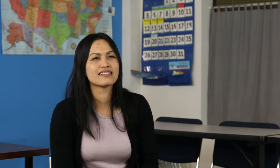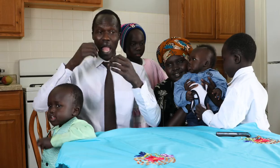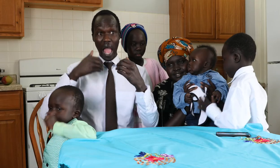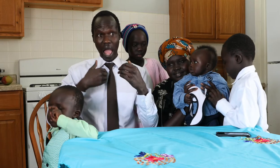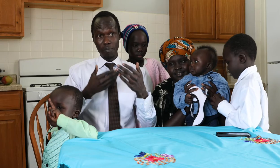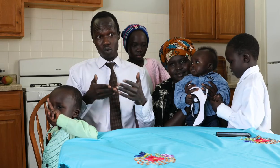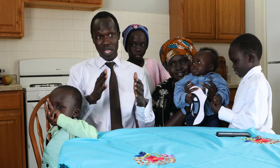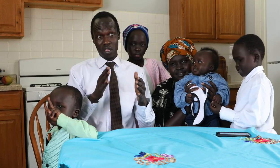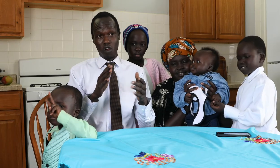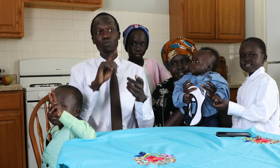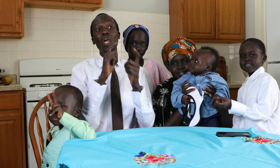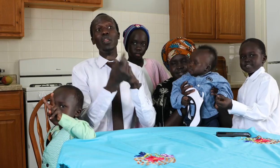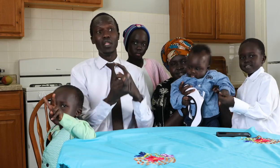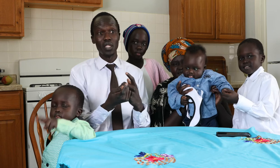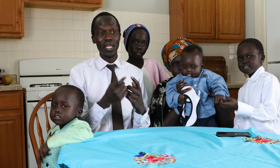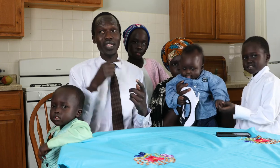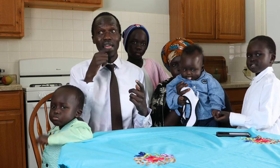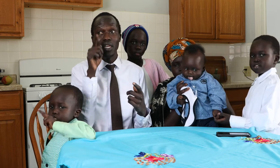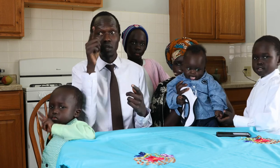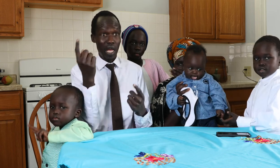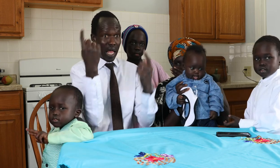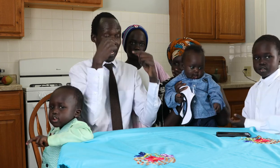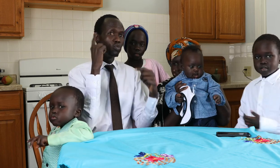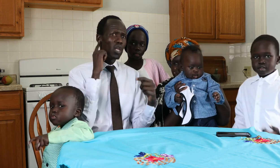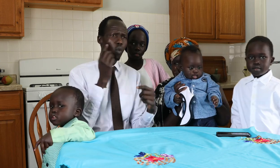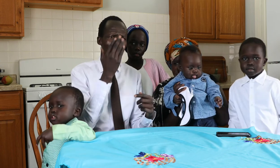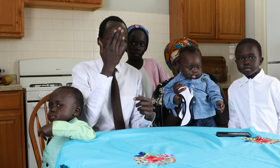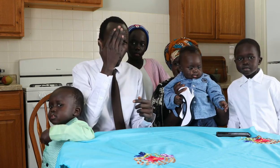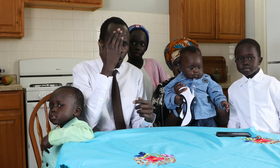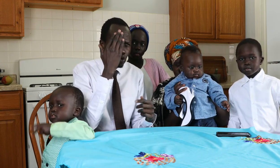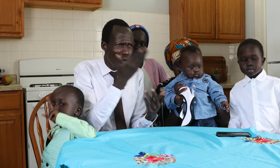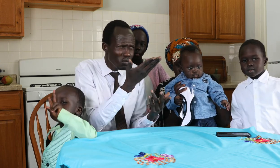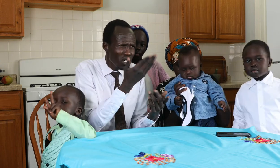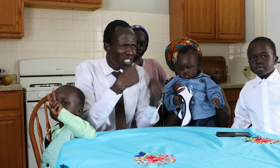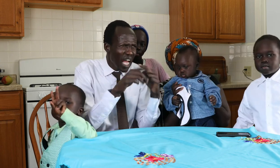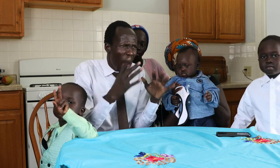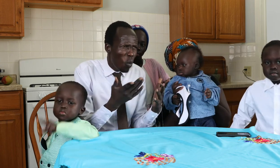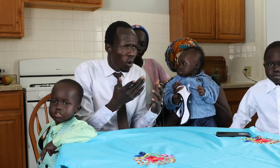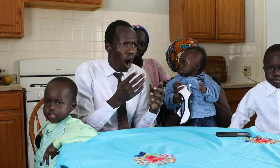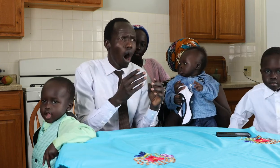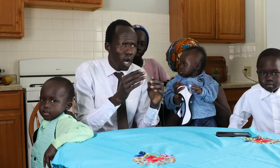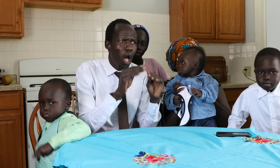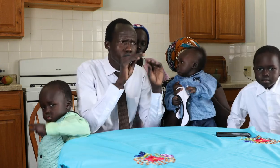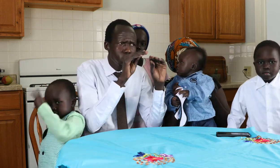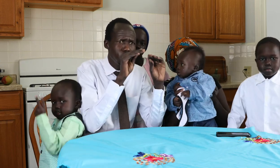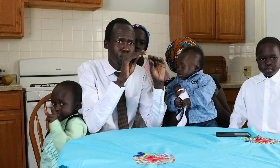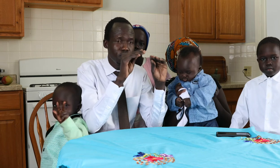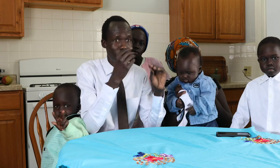We have a way to cause change. Hearing people come to gain Deaf knowledge, to learn sign, from Deaf people.